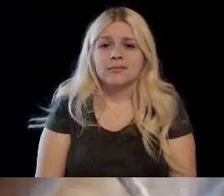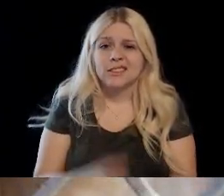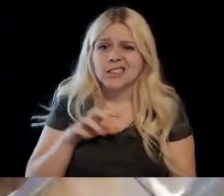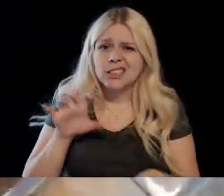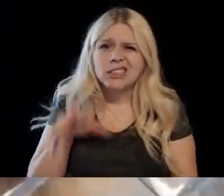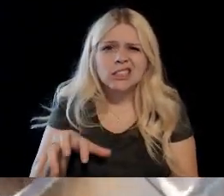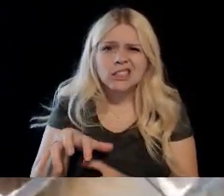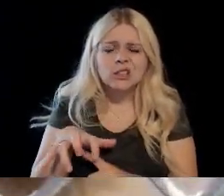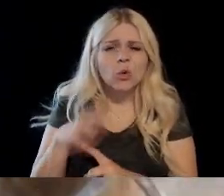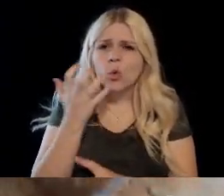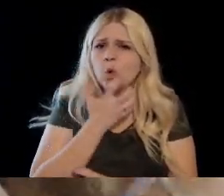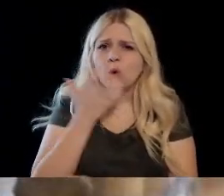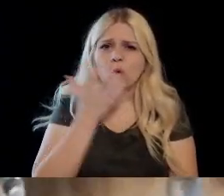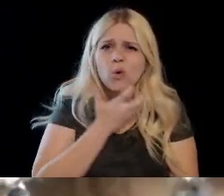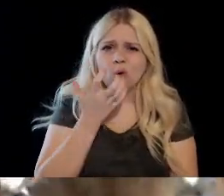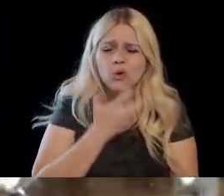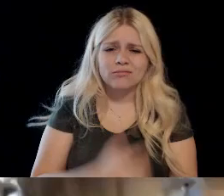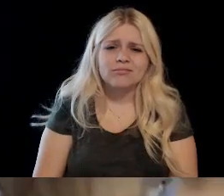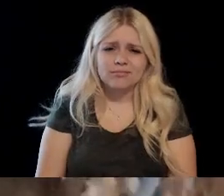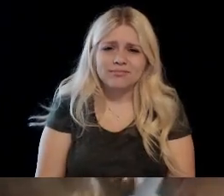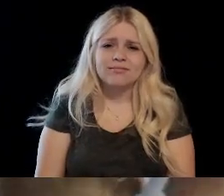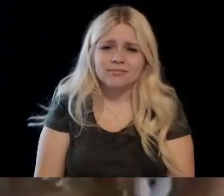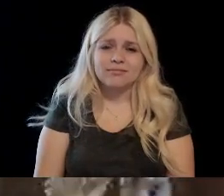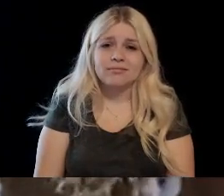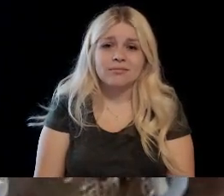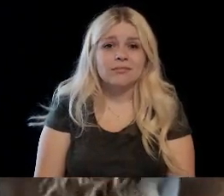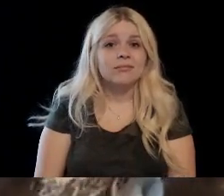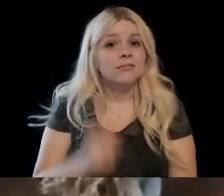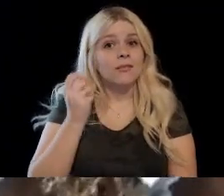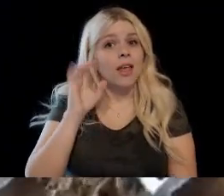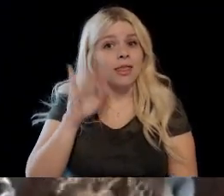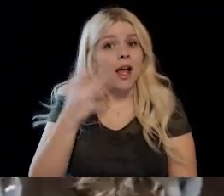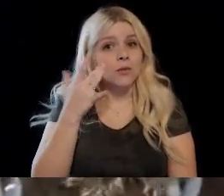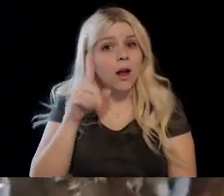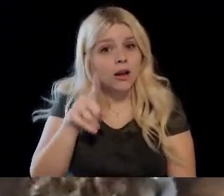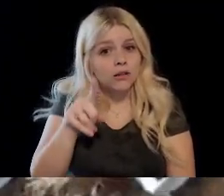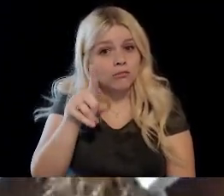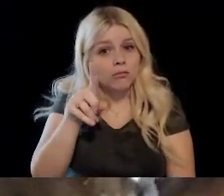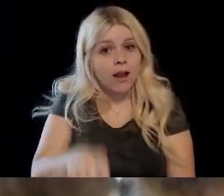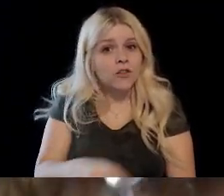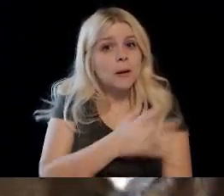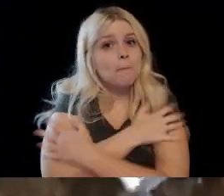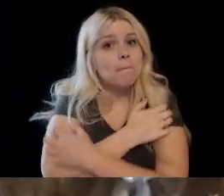my goodness. This is why you have to be Bear Aware when you go out camping. Is, those claws